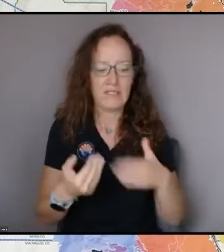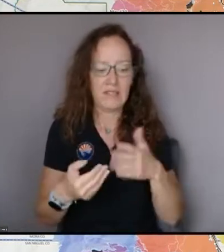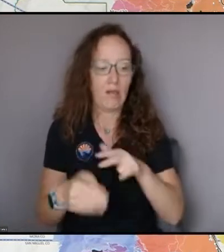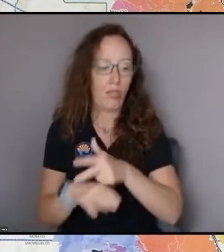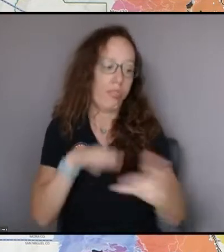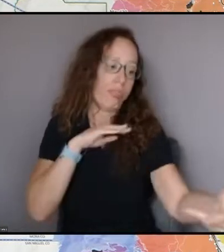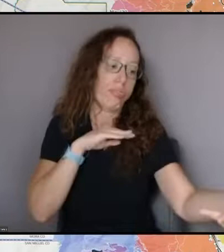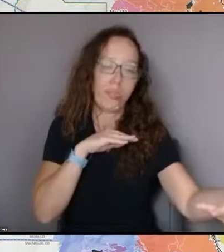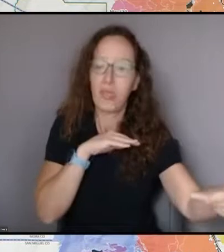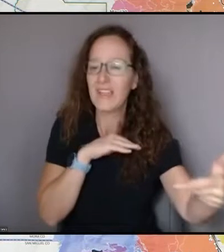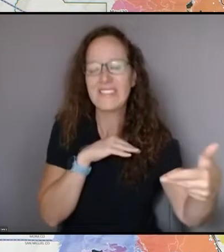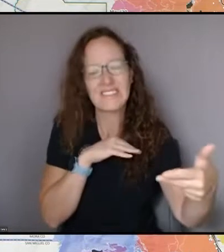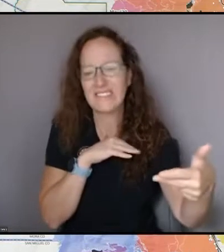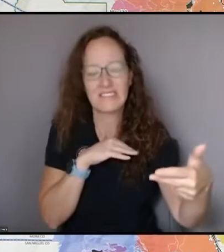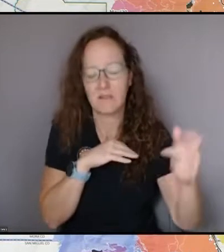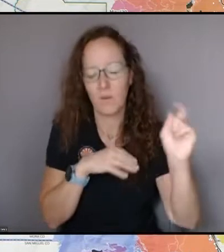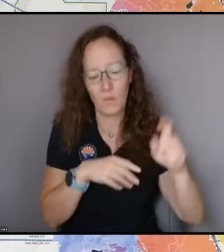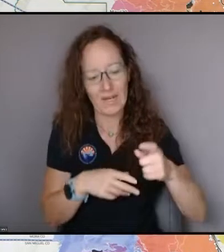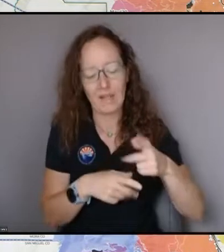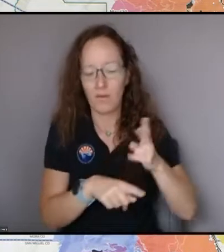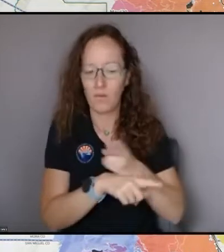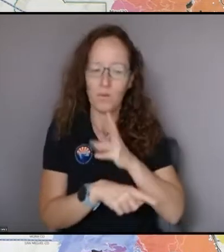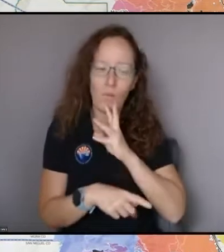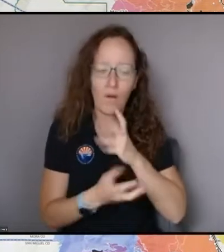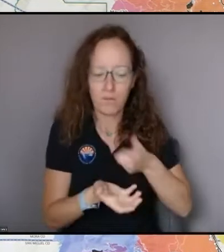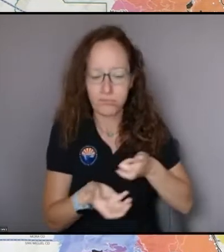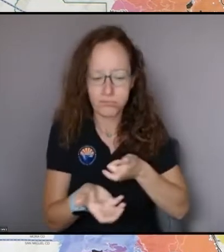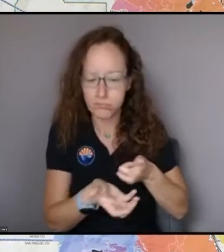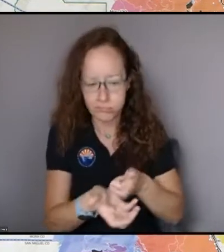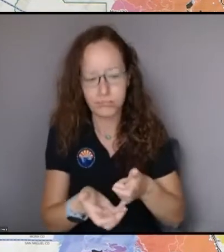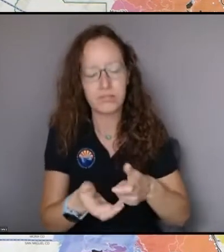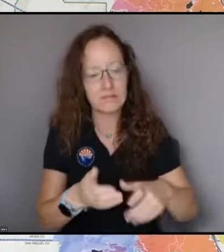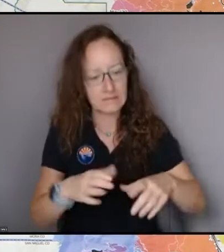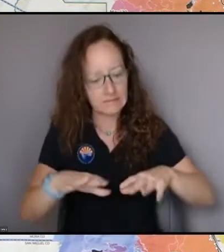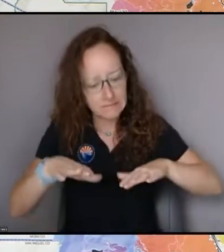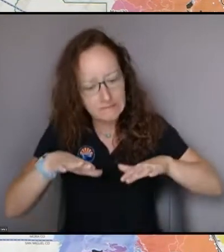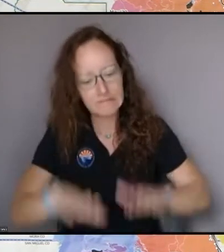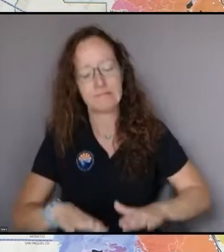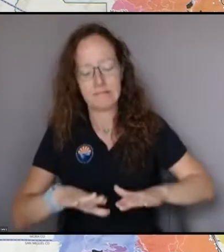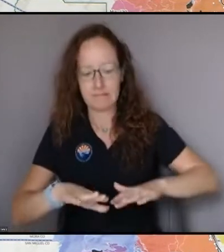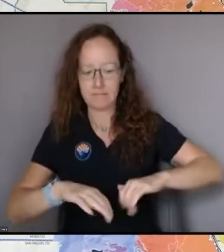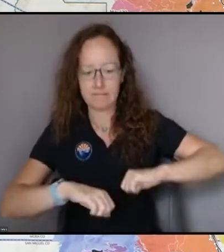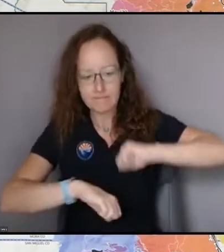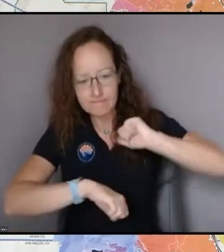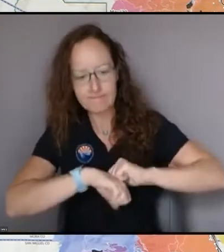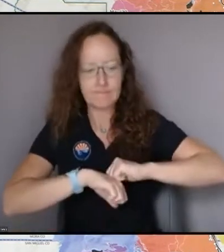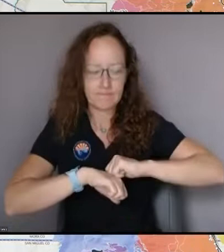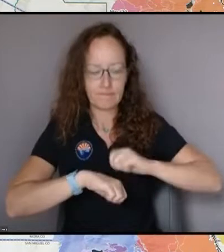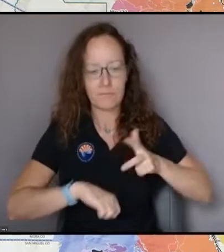that our use is small in comparison with the overall